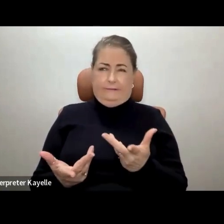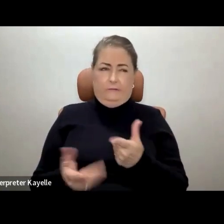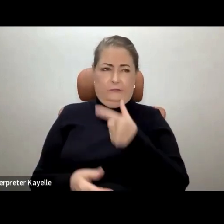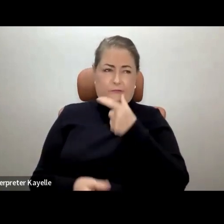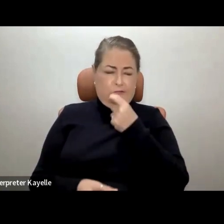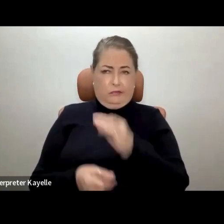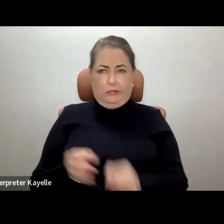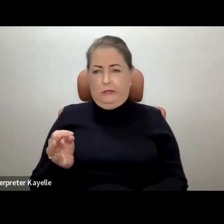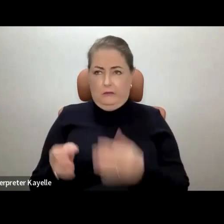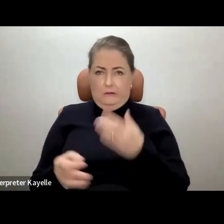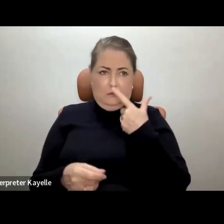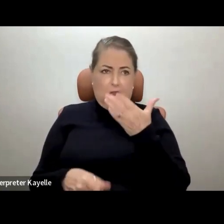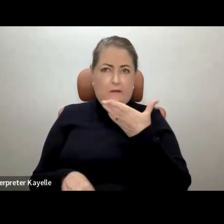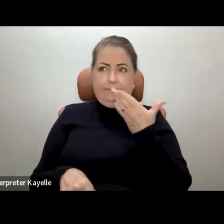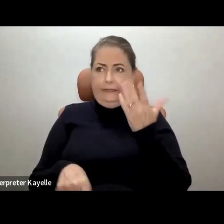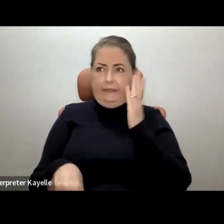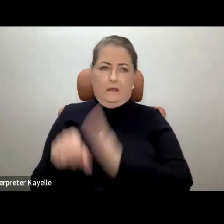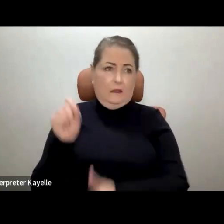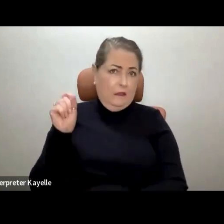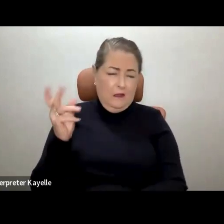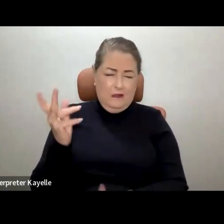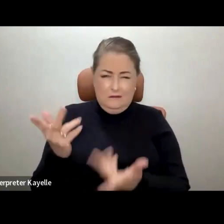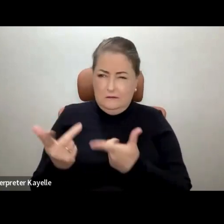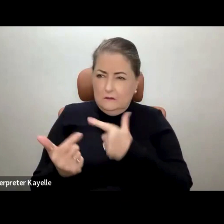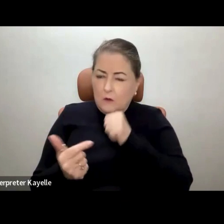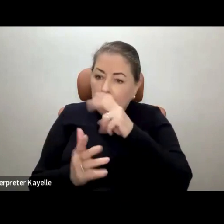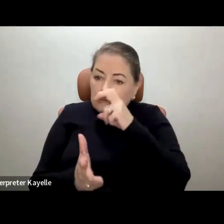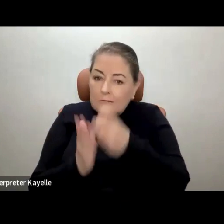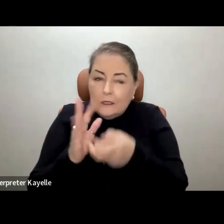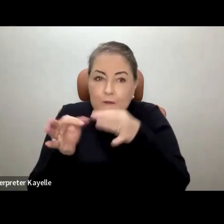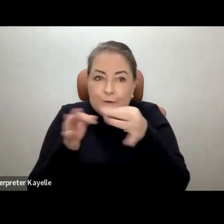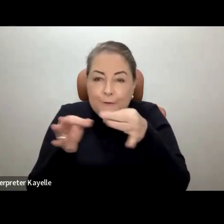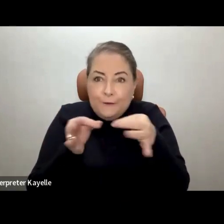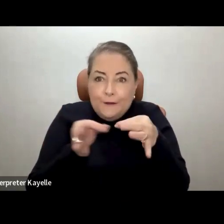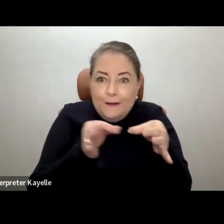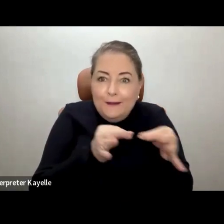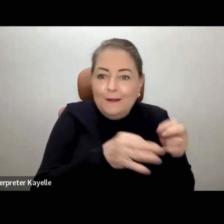remember correctly, someone who description gets into it, that idea of audio description, and my philosophy is to be as